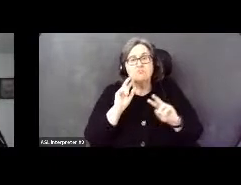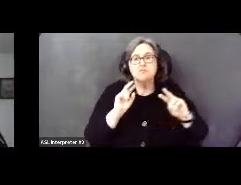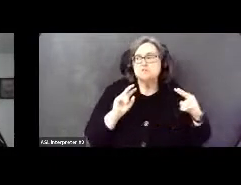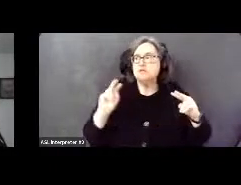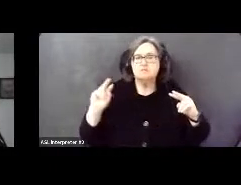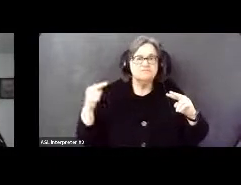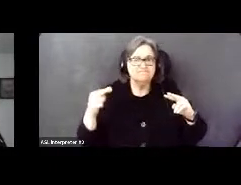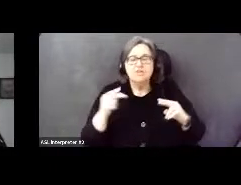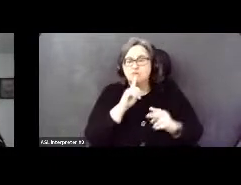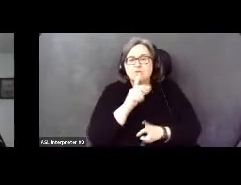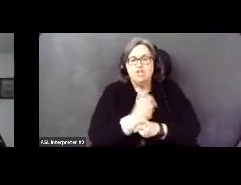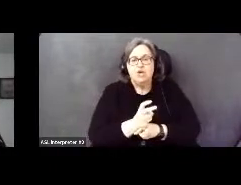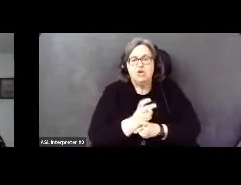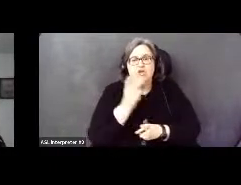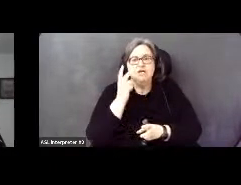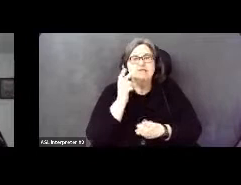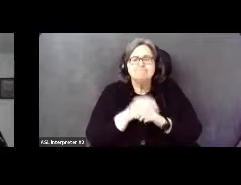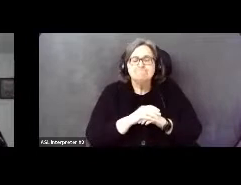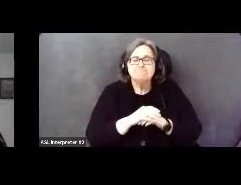is hard to see. I do wish the man had